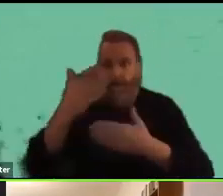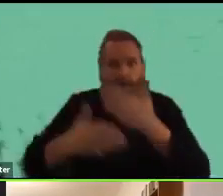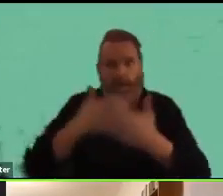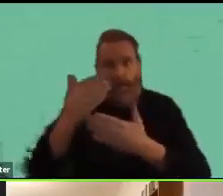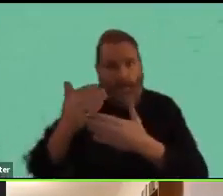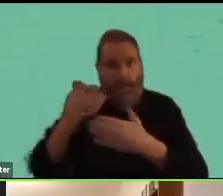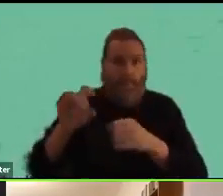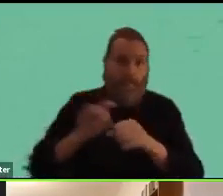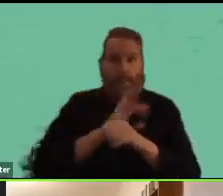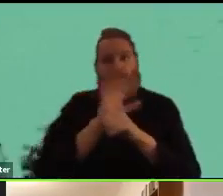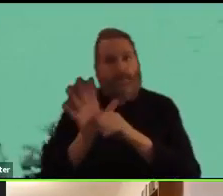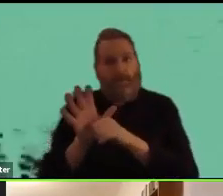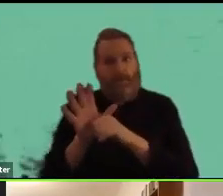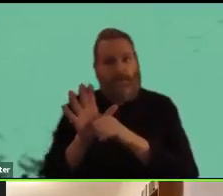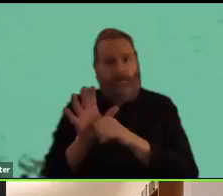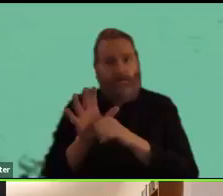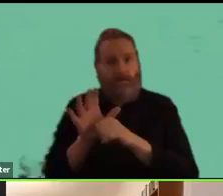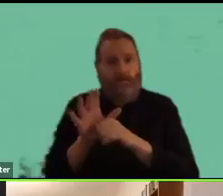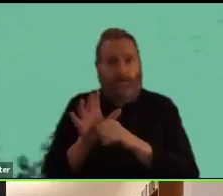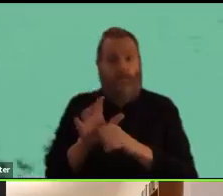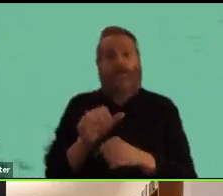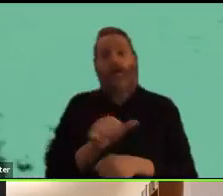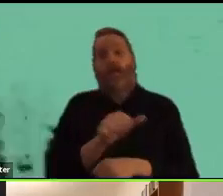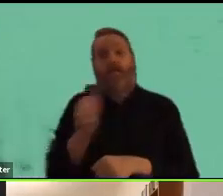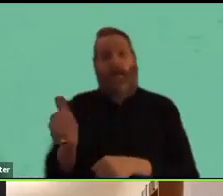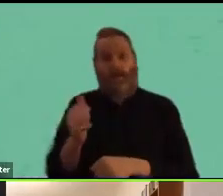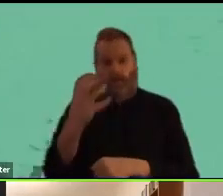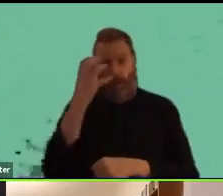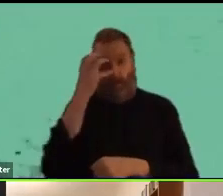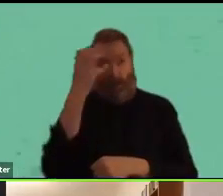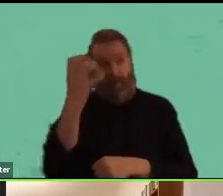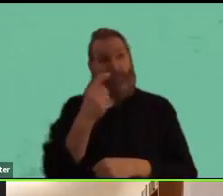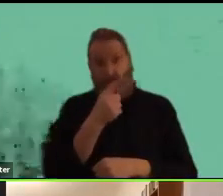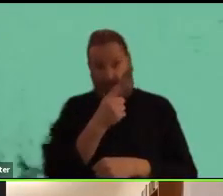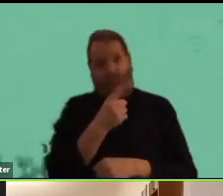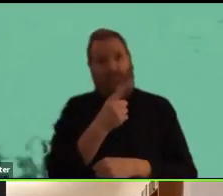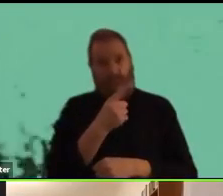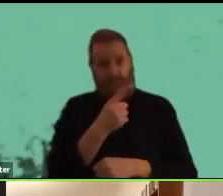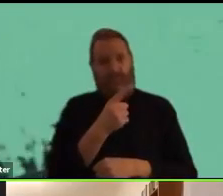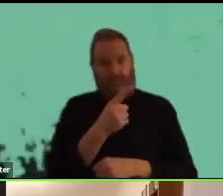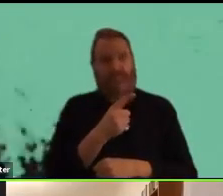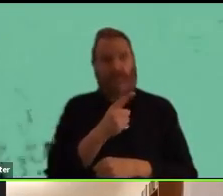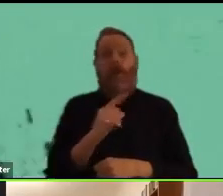but then I think the government is going to follow up what it's doing here by making our people pay